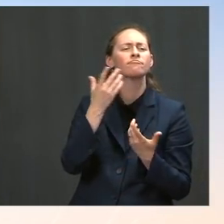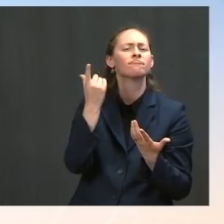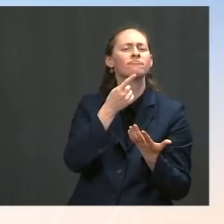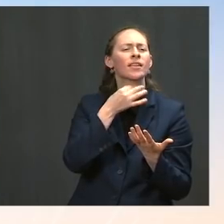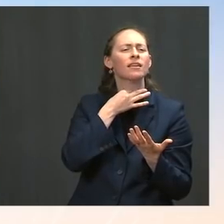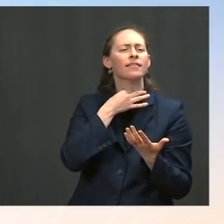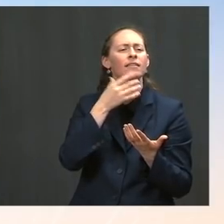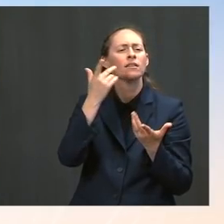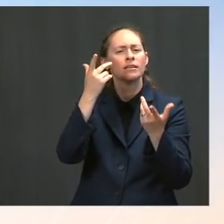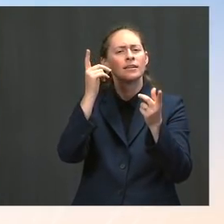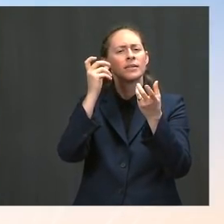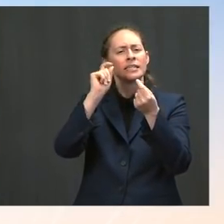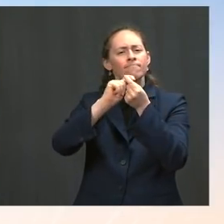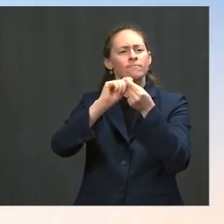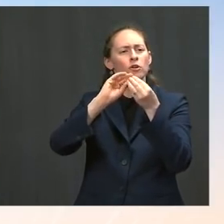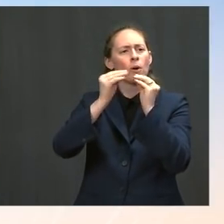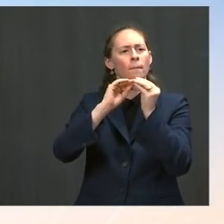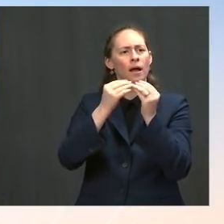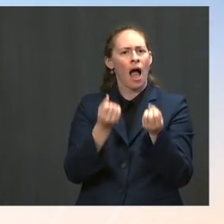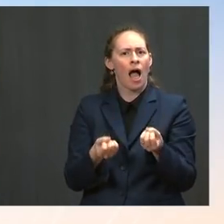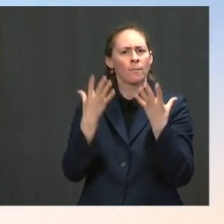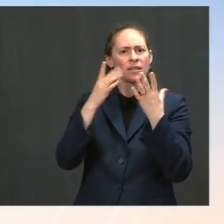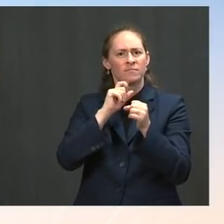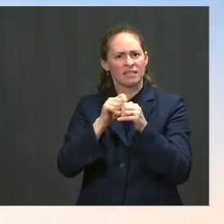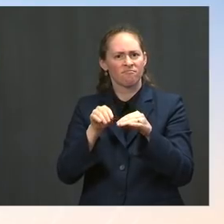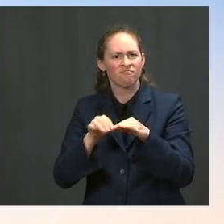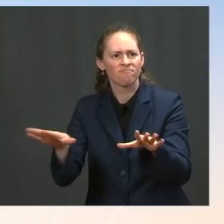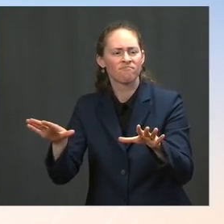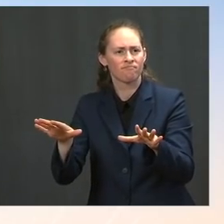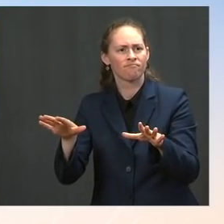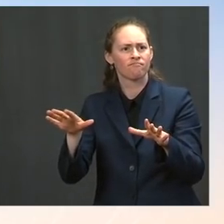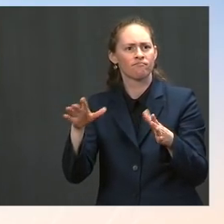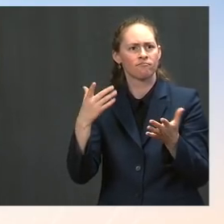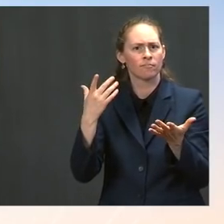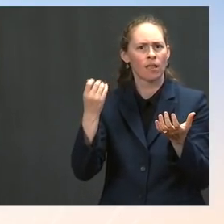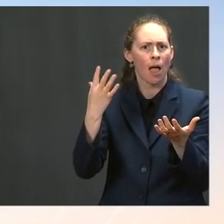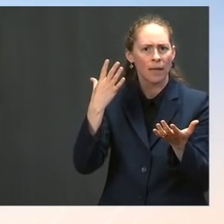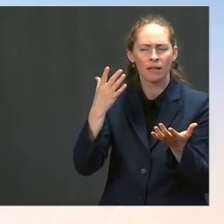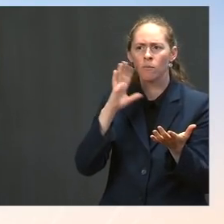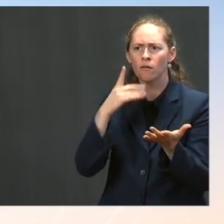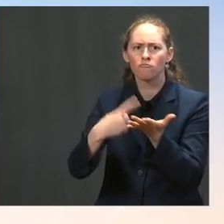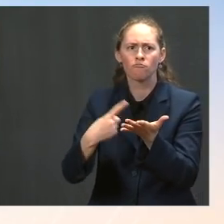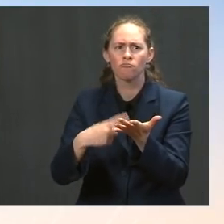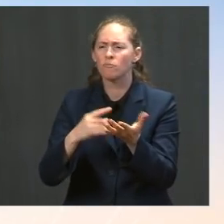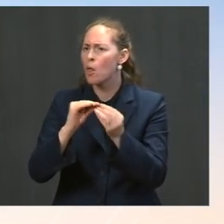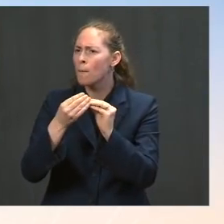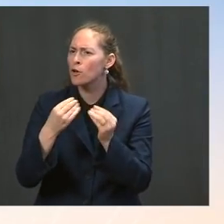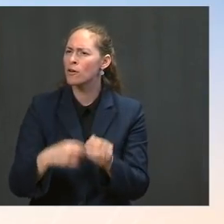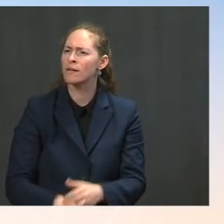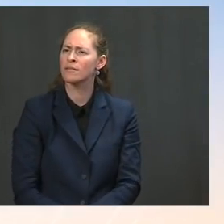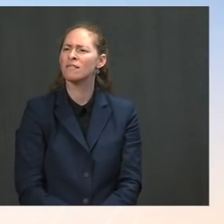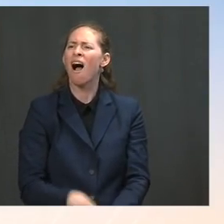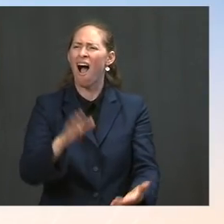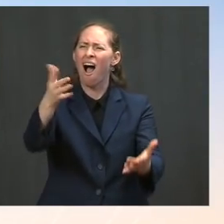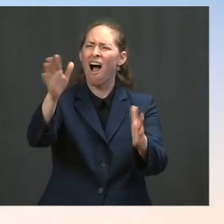in breakthrough infections that you're willing to talk about? Ms. Psaki: We can get you the exact number. I think that's publicly available, but we'll get you the exact number too.